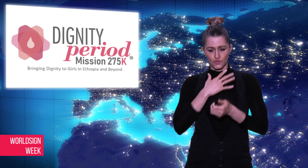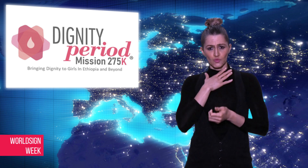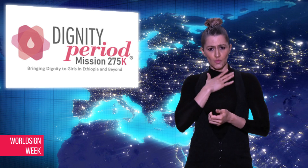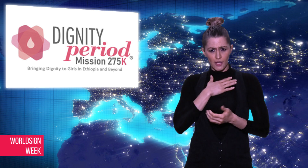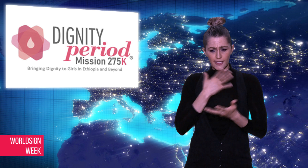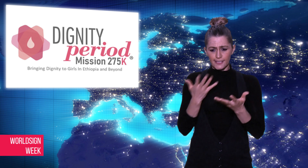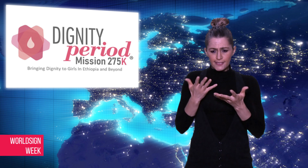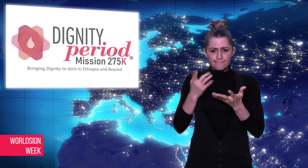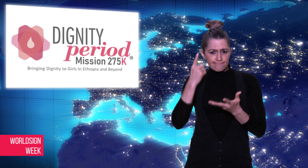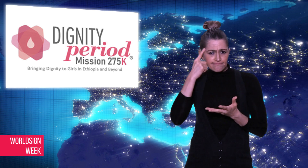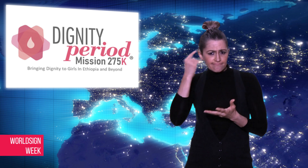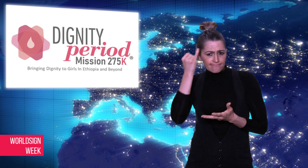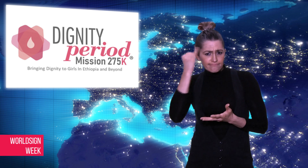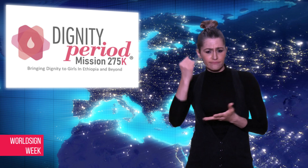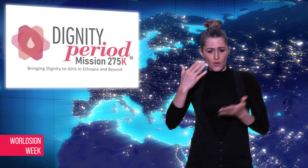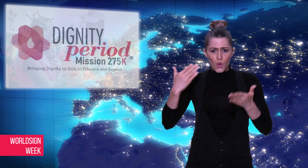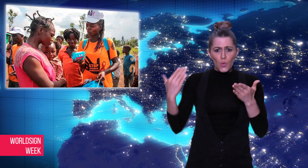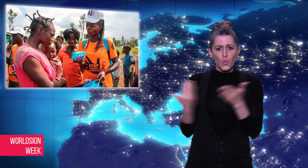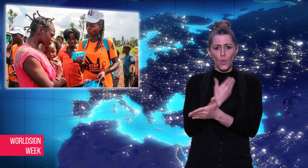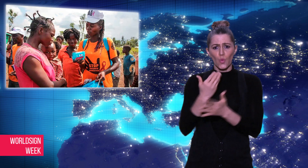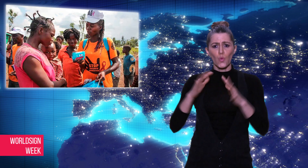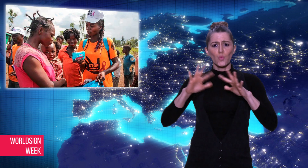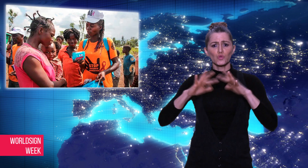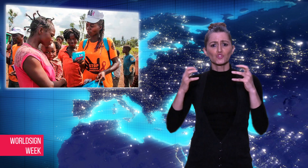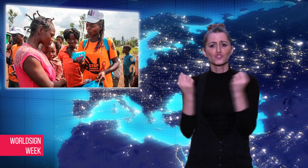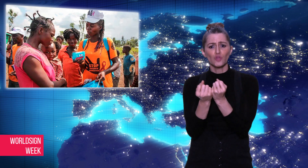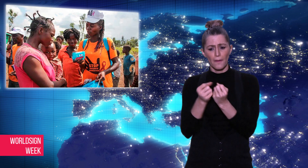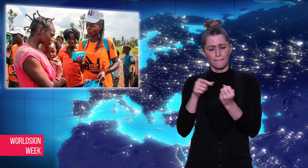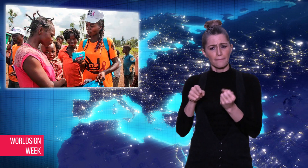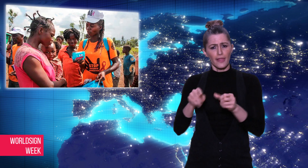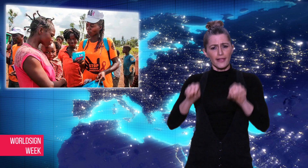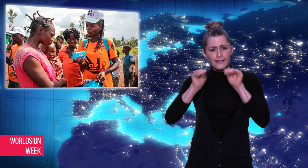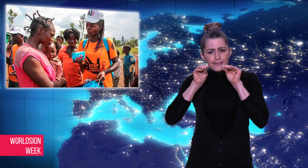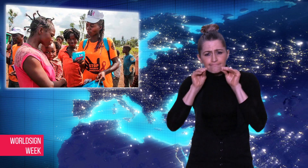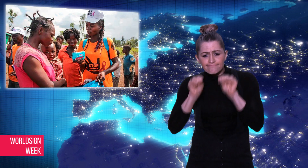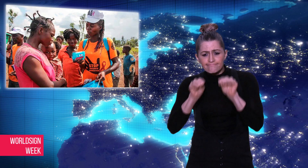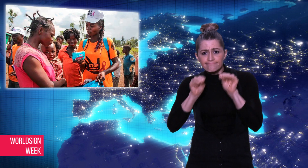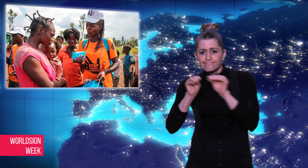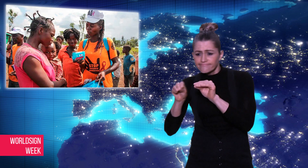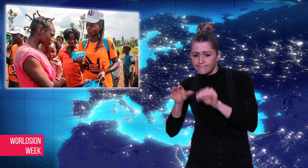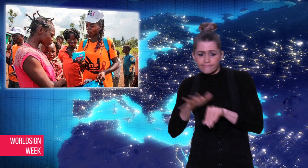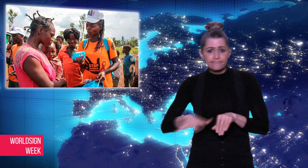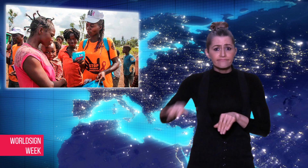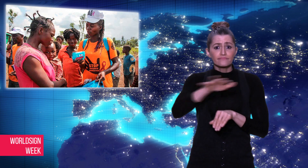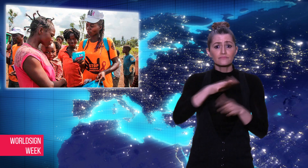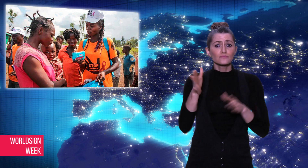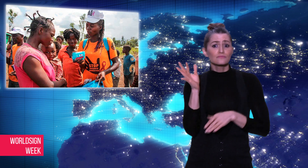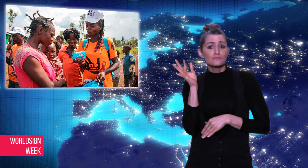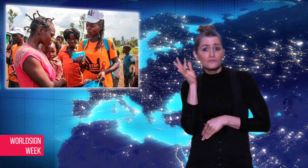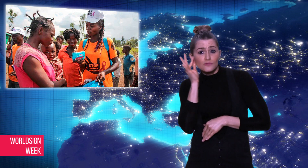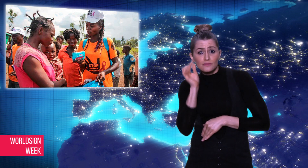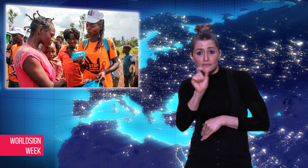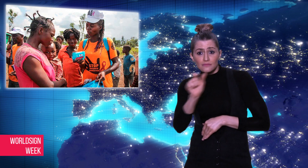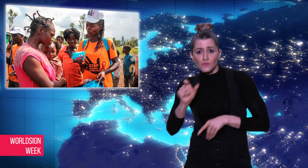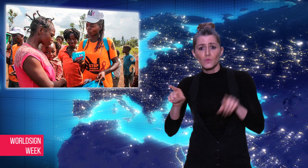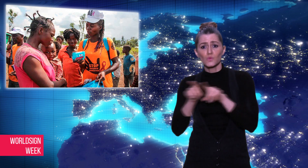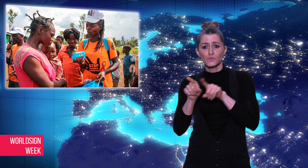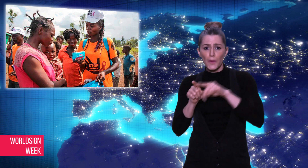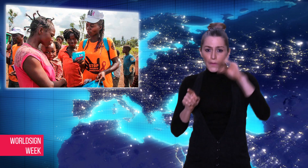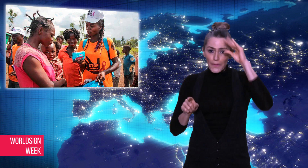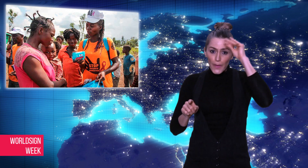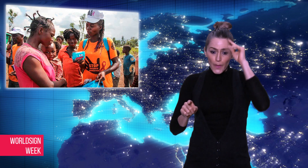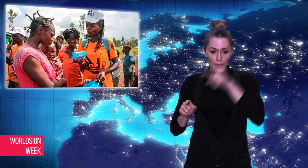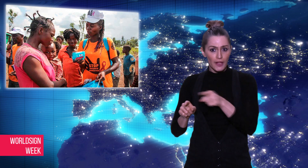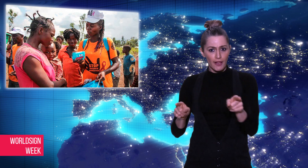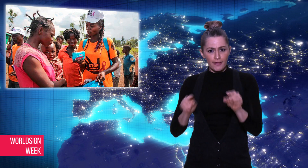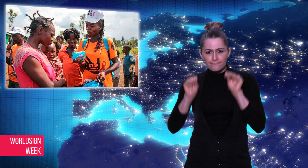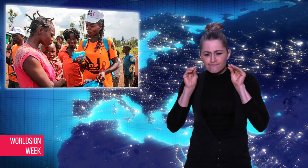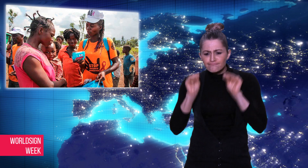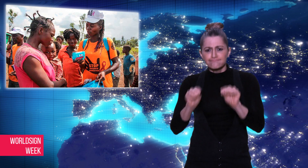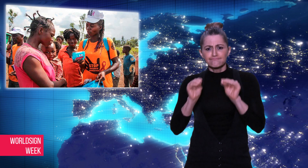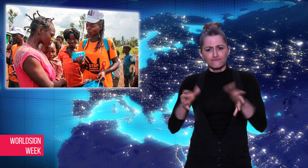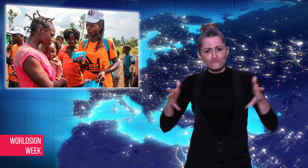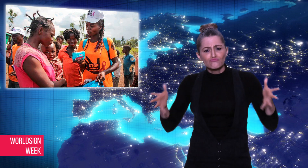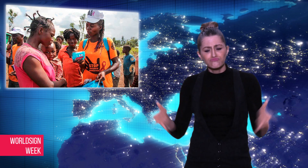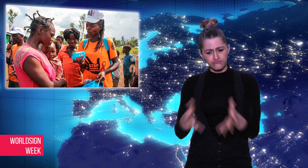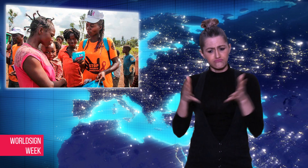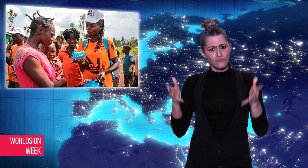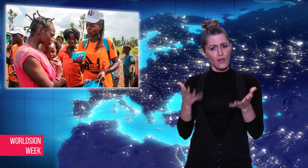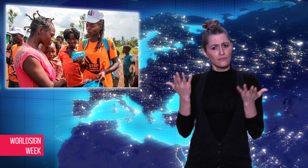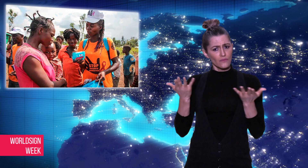conduct educational workshops for girls and